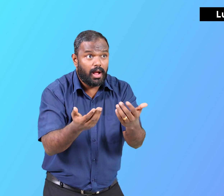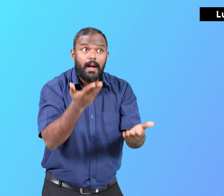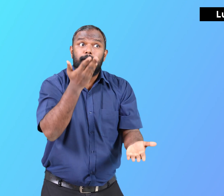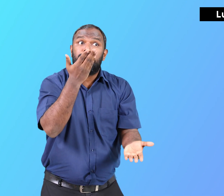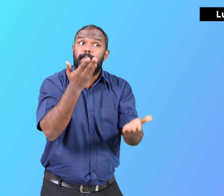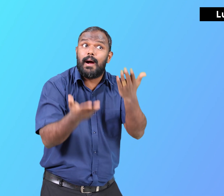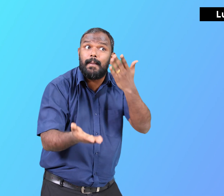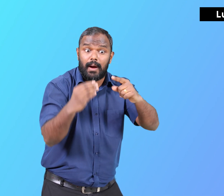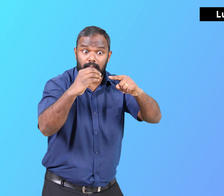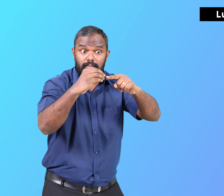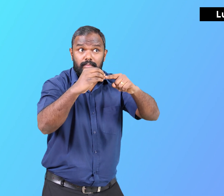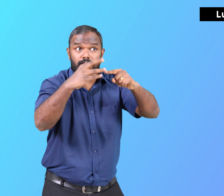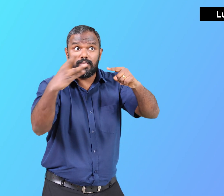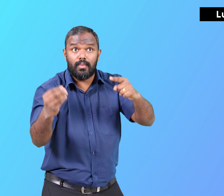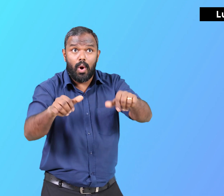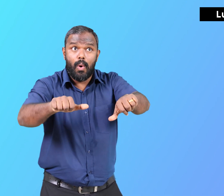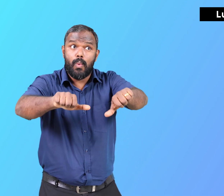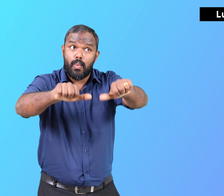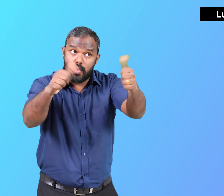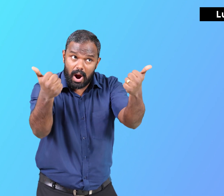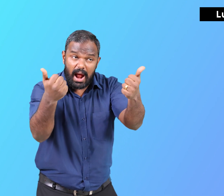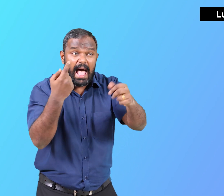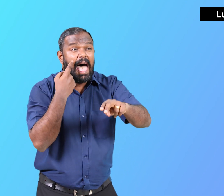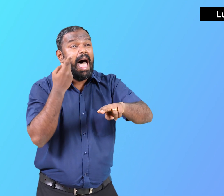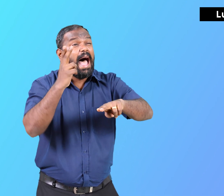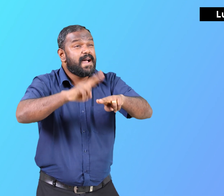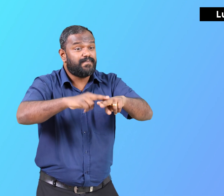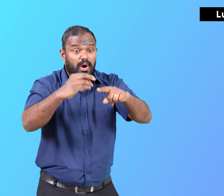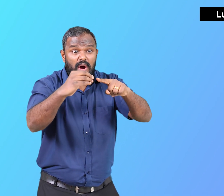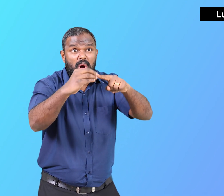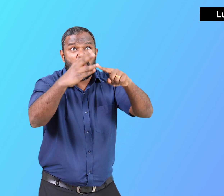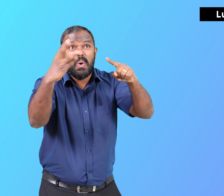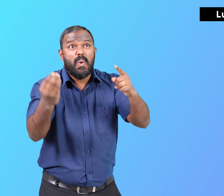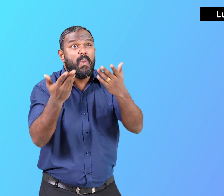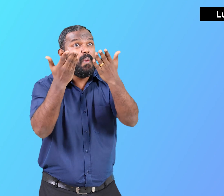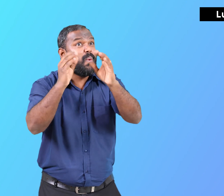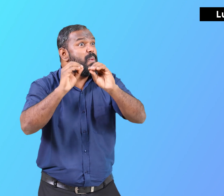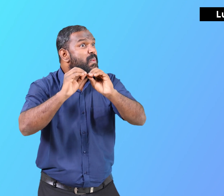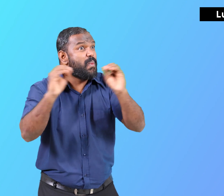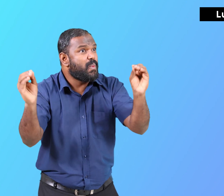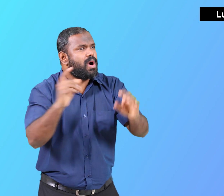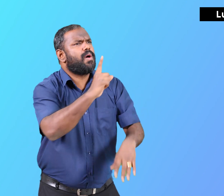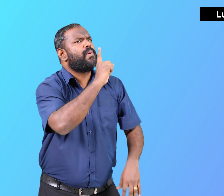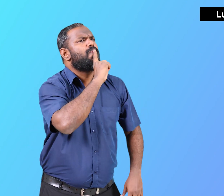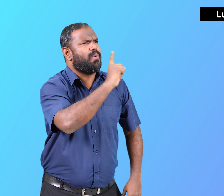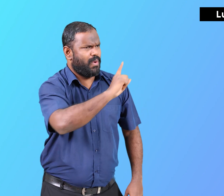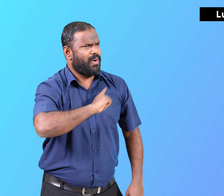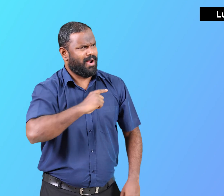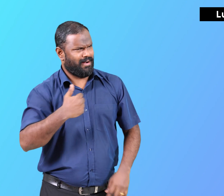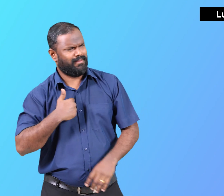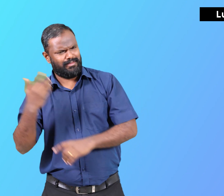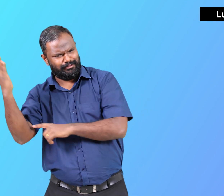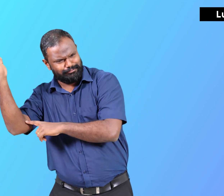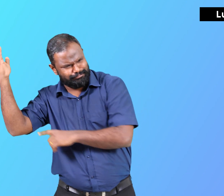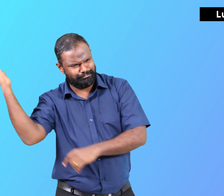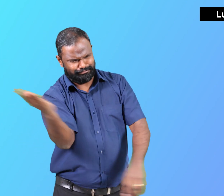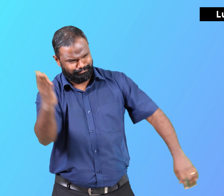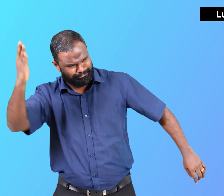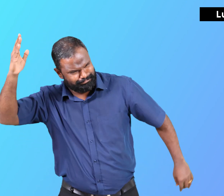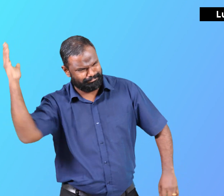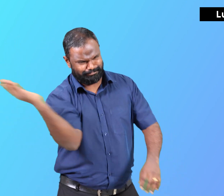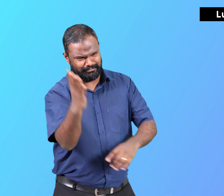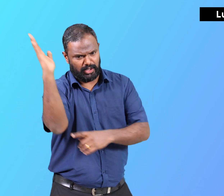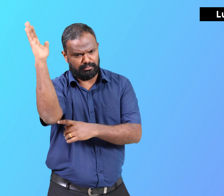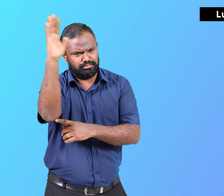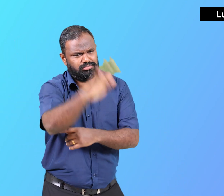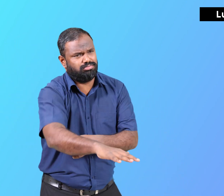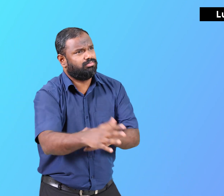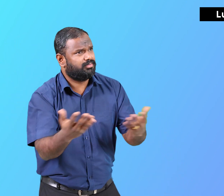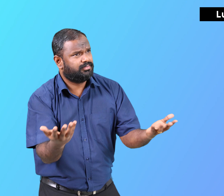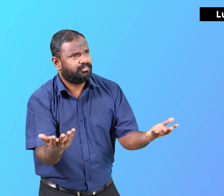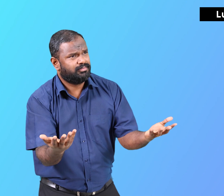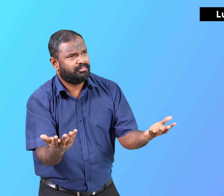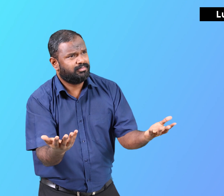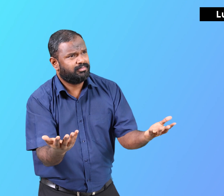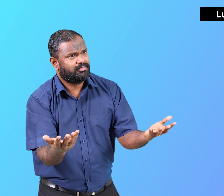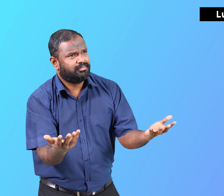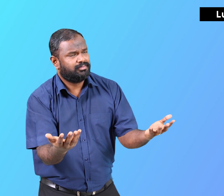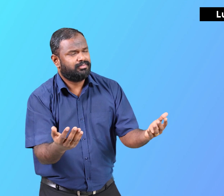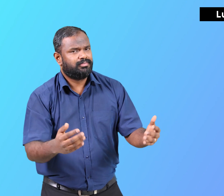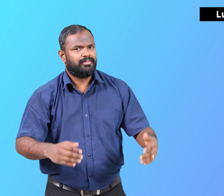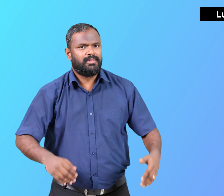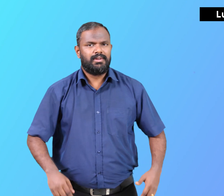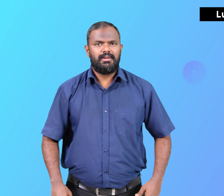Maybe the tree will have fruit on it next year. If it still does not produce, then you can cut it down.’”